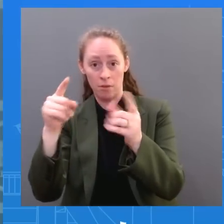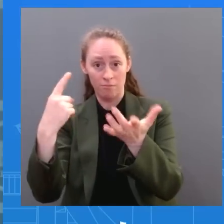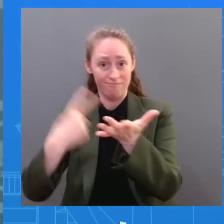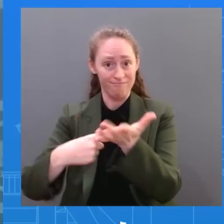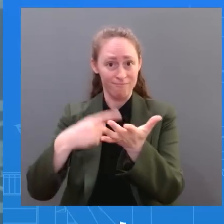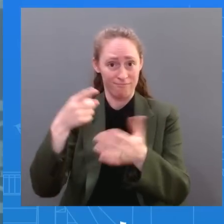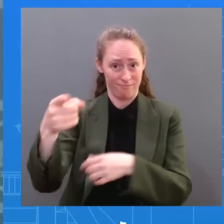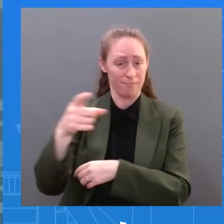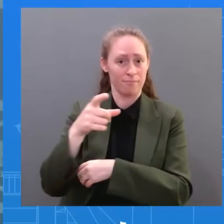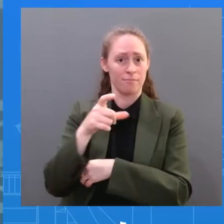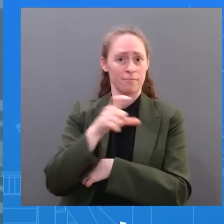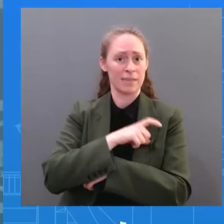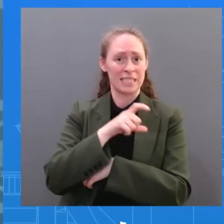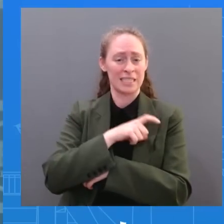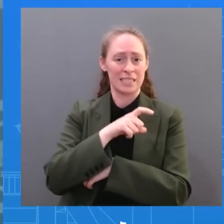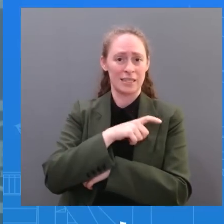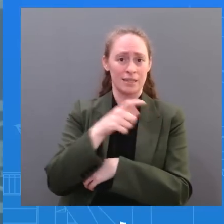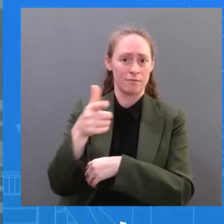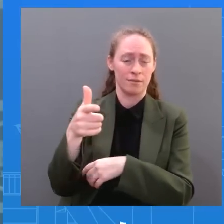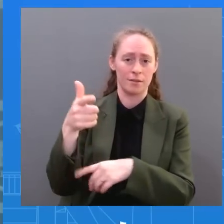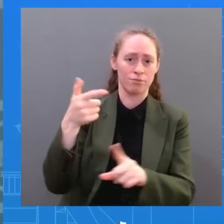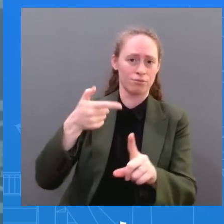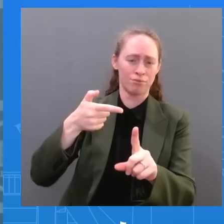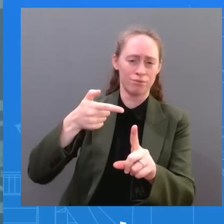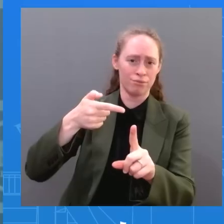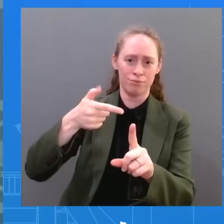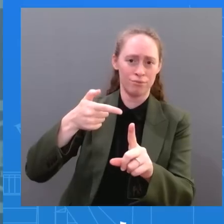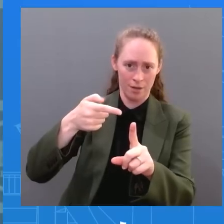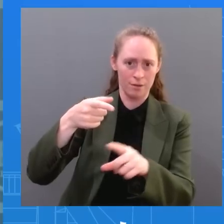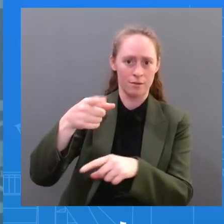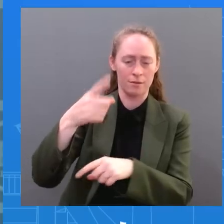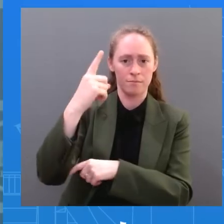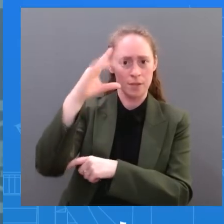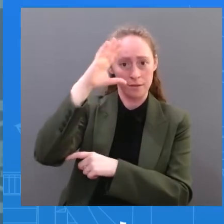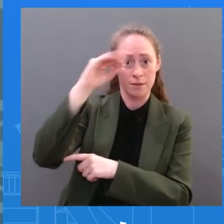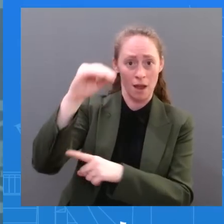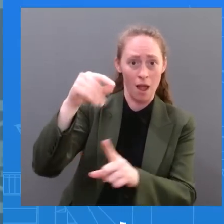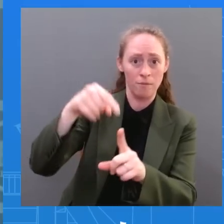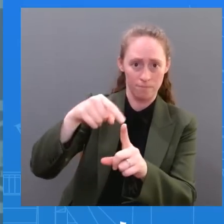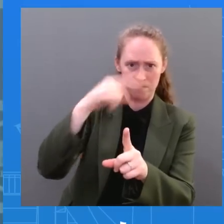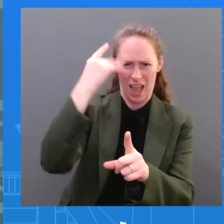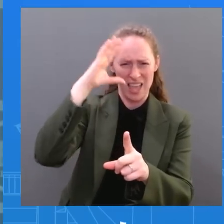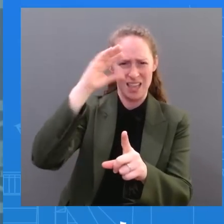I know it's about 45 minutes from Cleveland, where the shooting happened. We just --